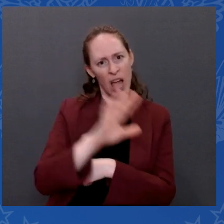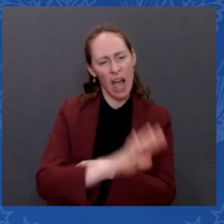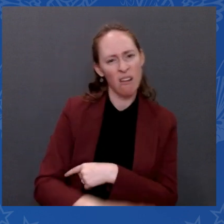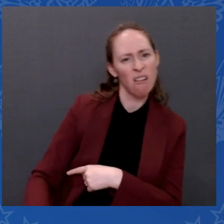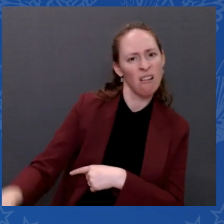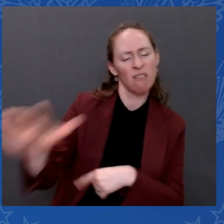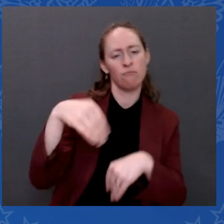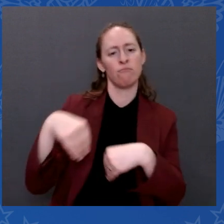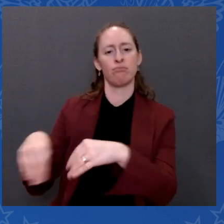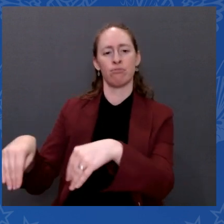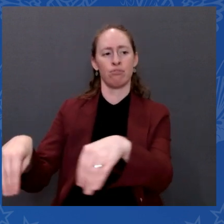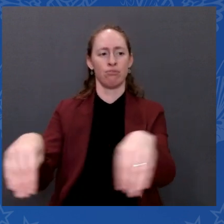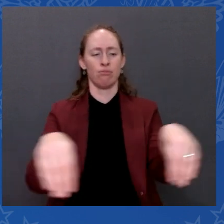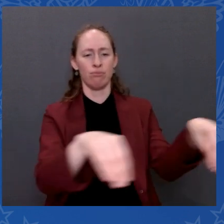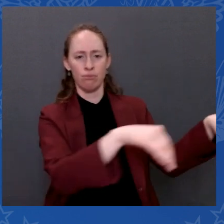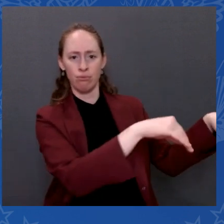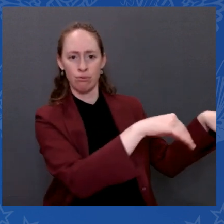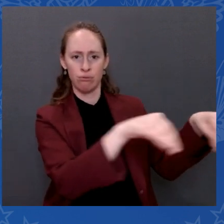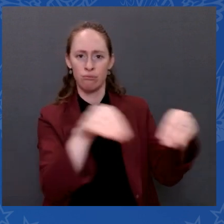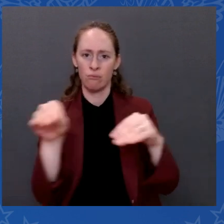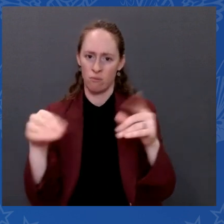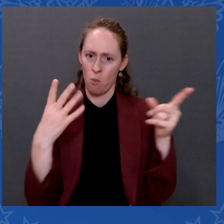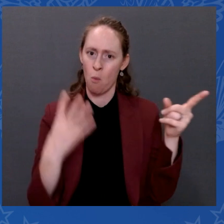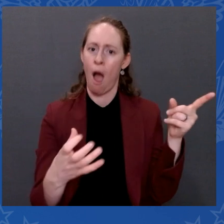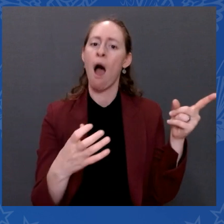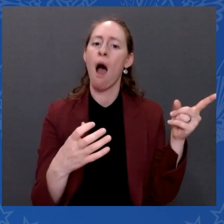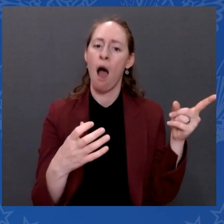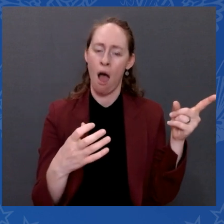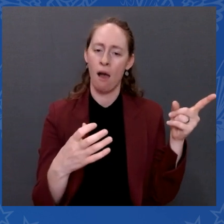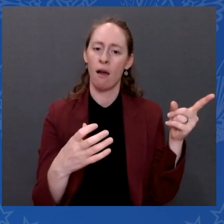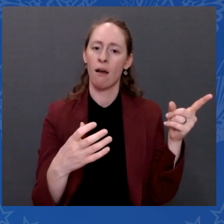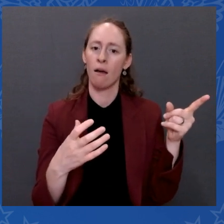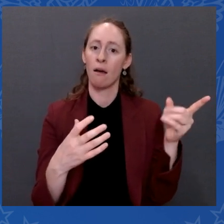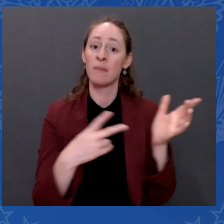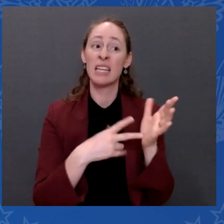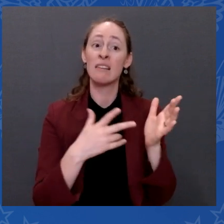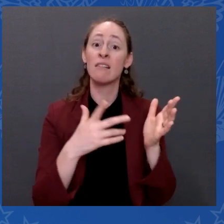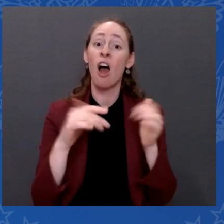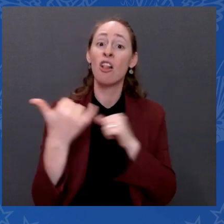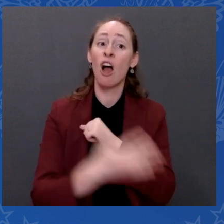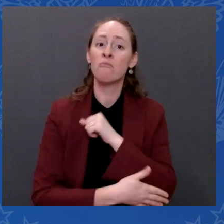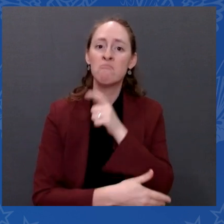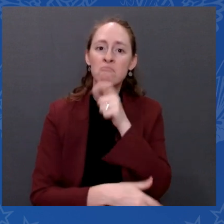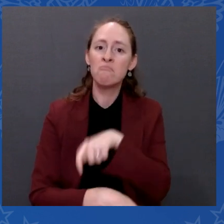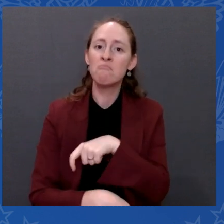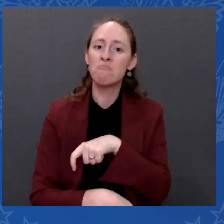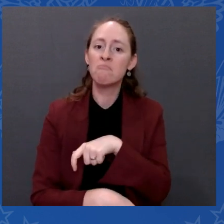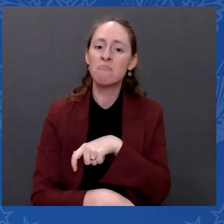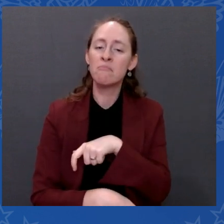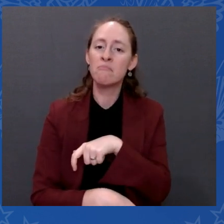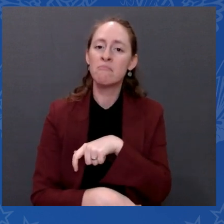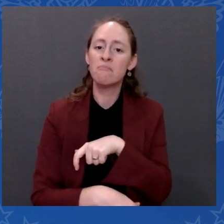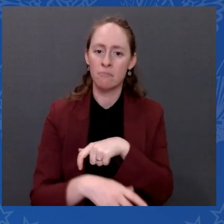It's no wonder that China is watching this bill so closely and actively lobbying U.S. businesses against the bill.